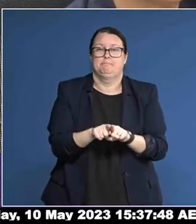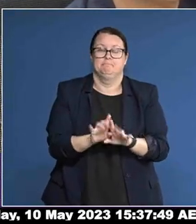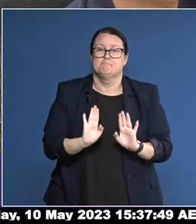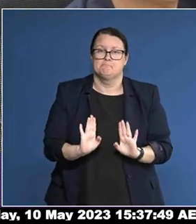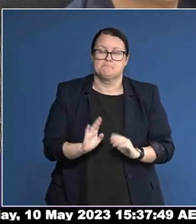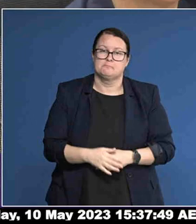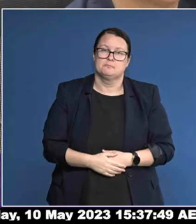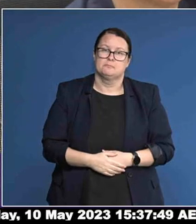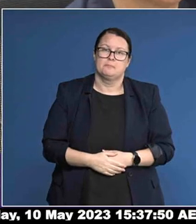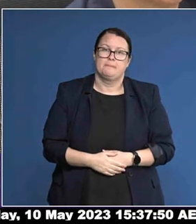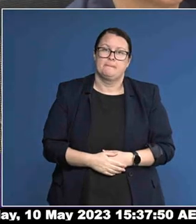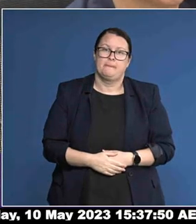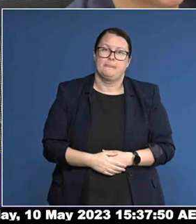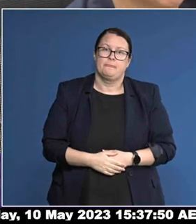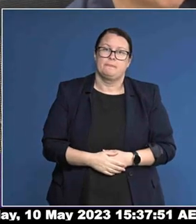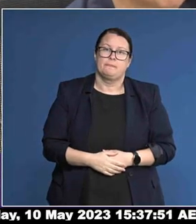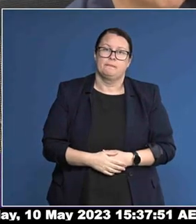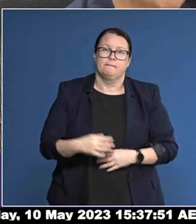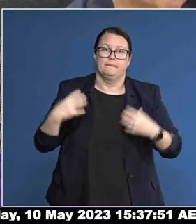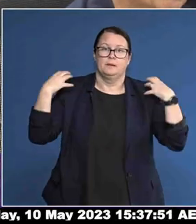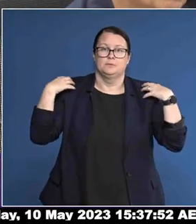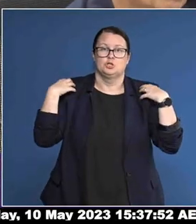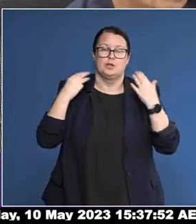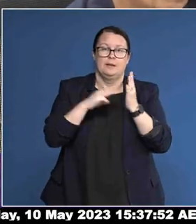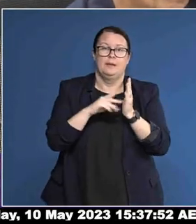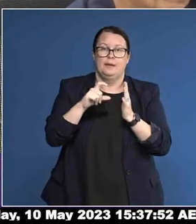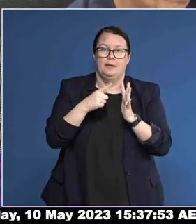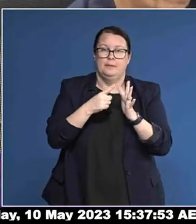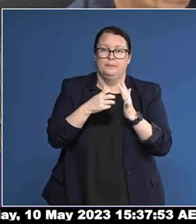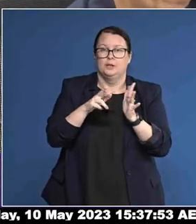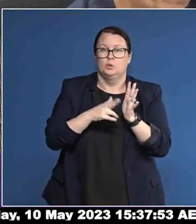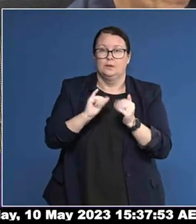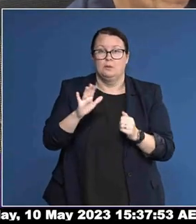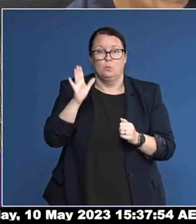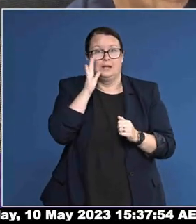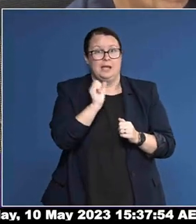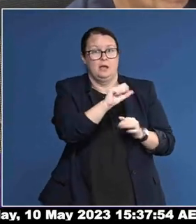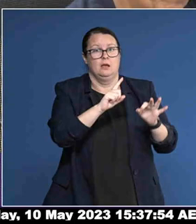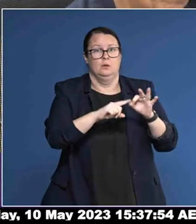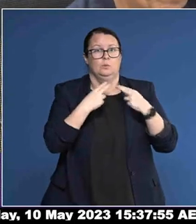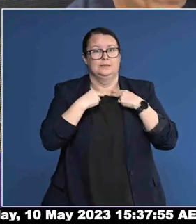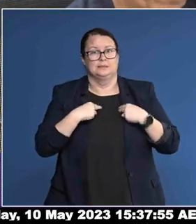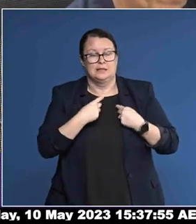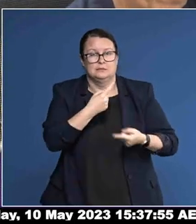Commissioner McEwin, you may wish to hear from Ms McMillan, but otherwise, I understand the balance of the directions are agreed.